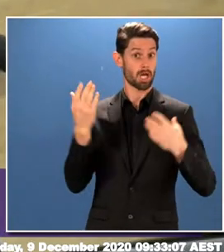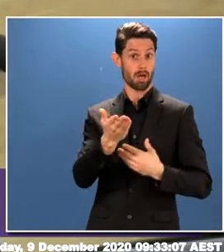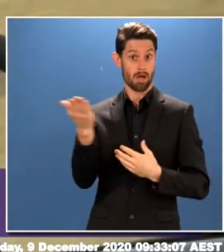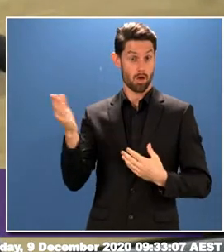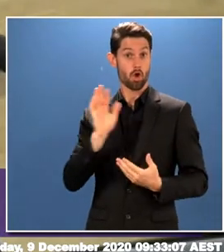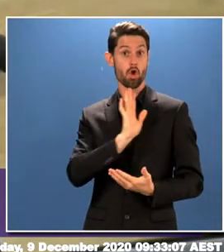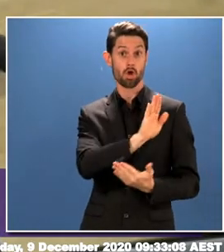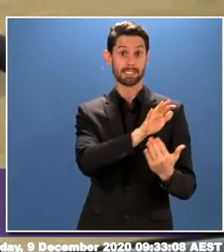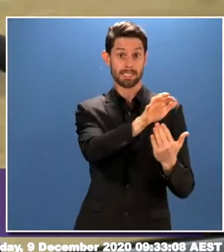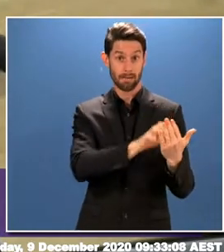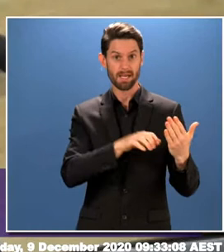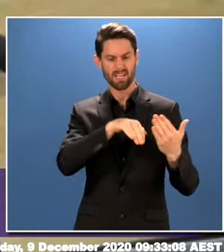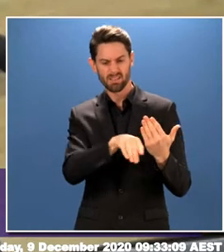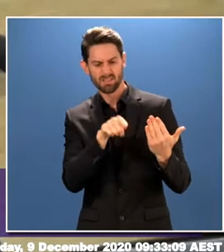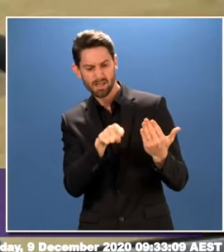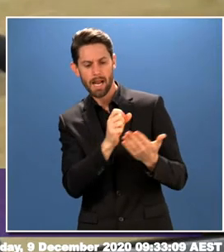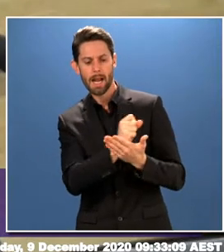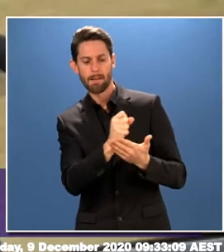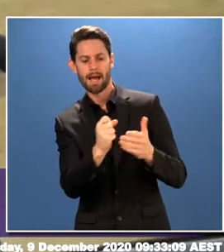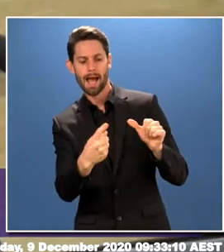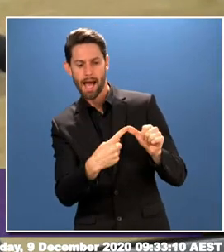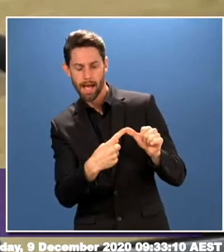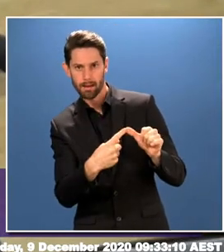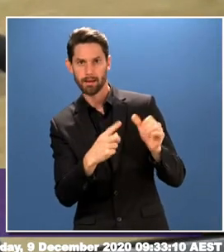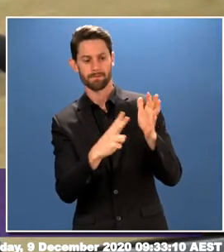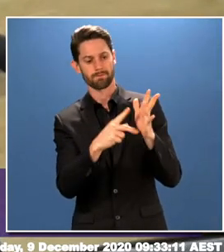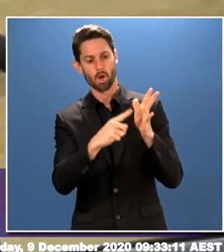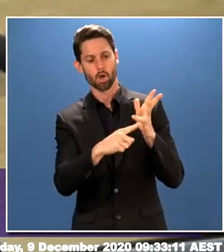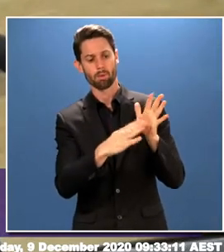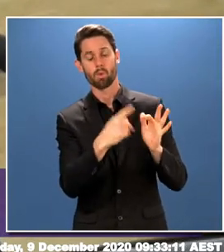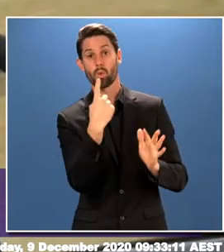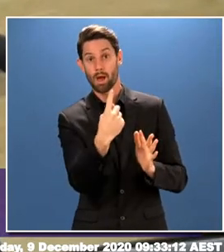Tender Bundle part A at Tab 24.